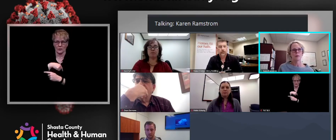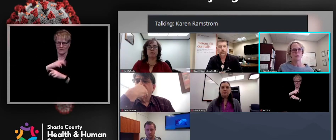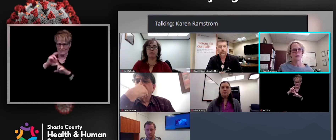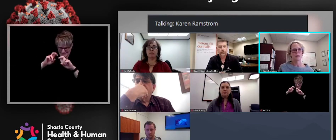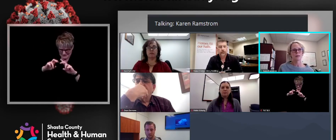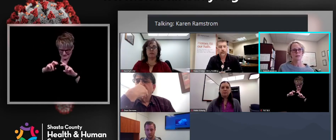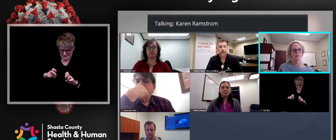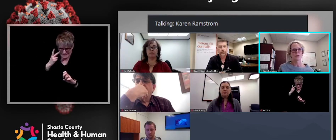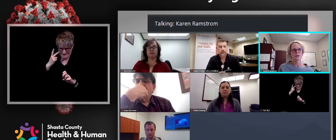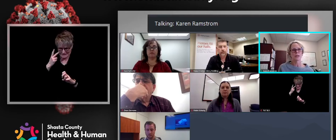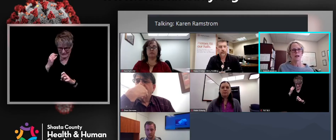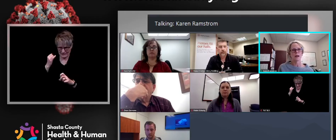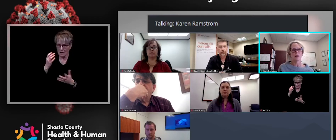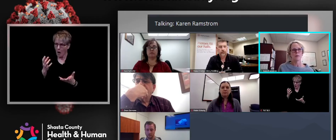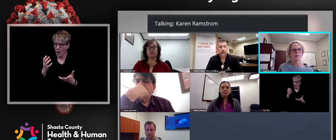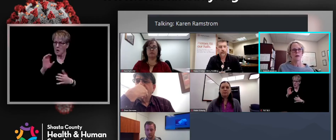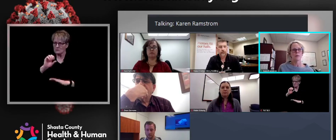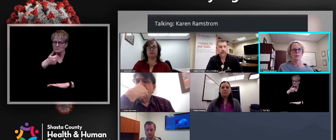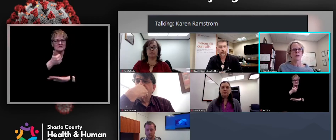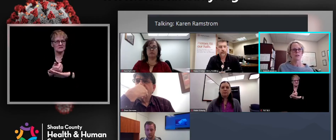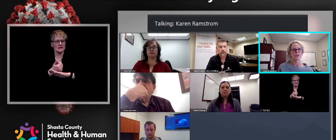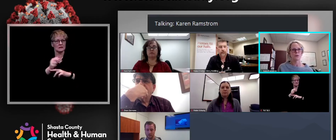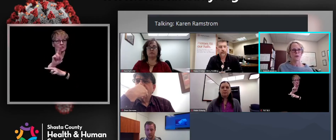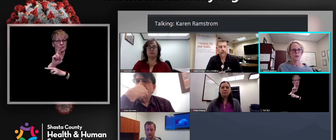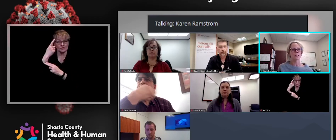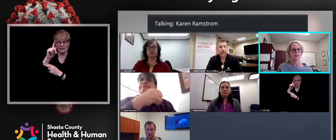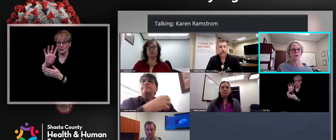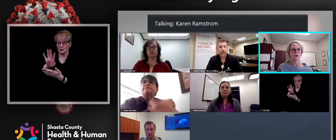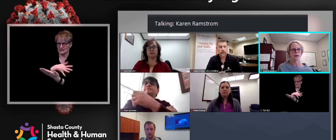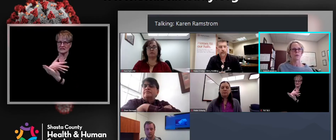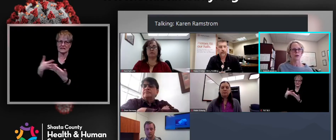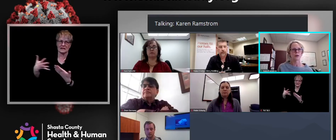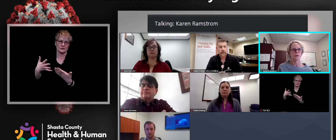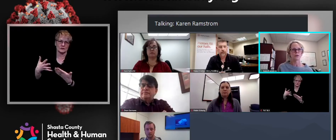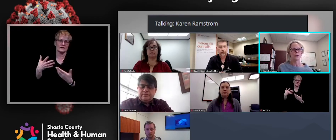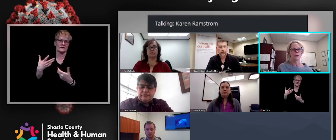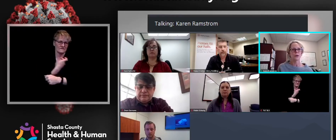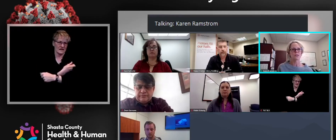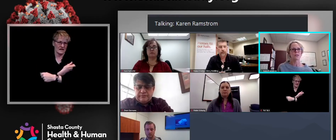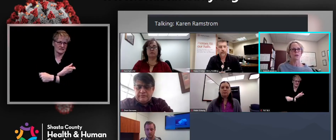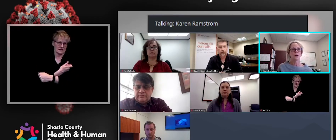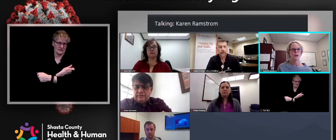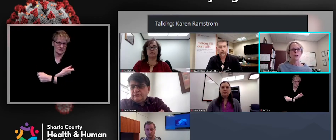implementing it to some degree, but there's a few kinks that we're kind of working through. And so